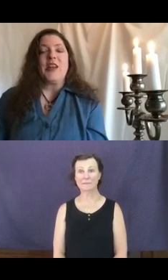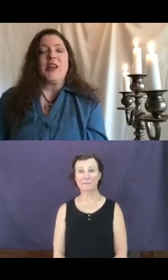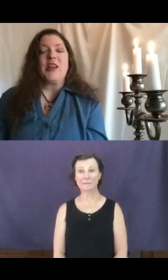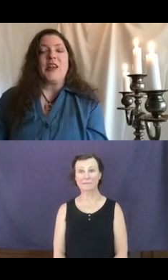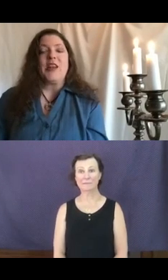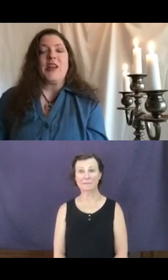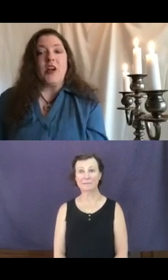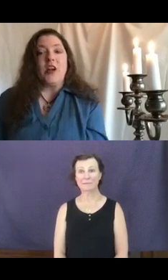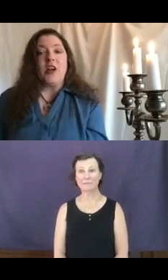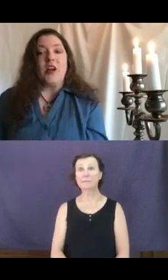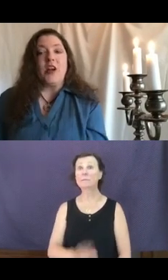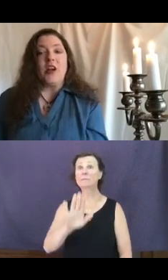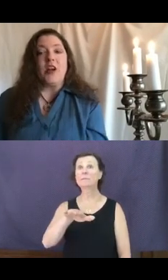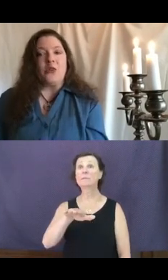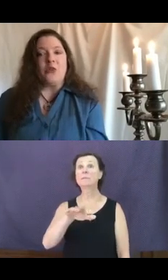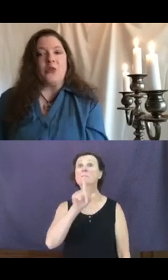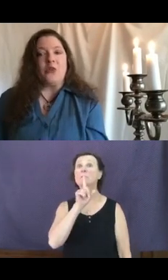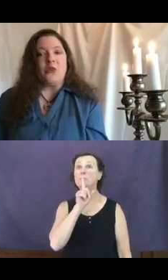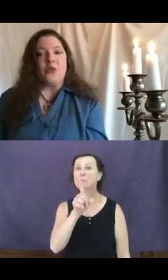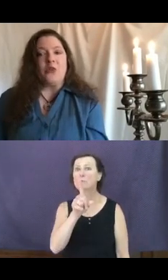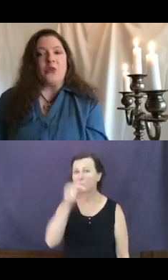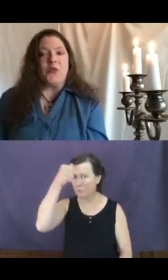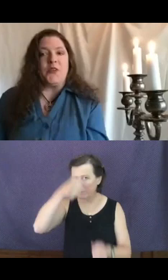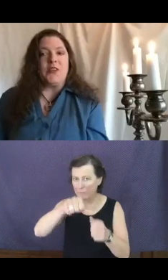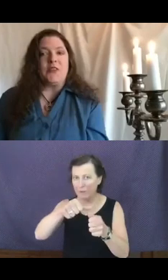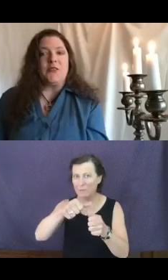Be sure and check out the Children & Family Service